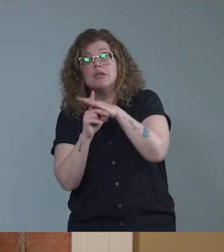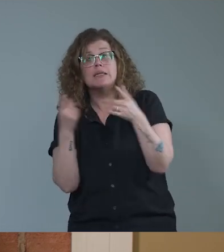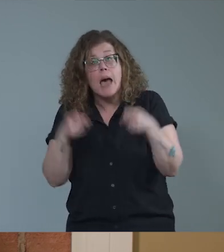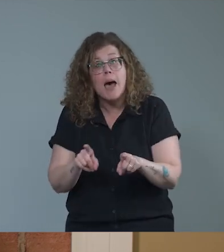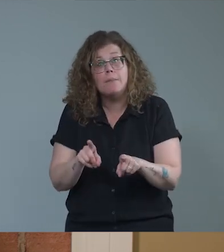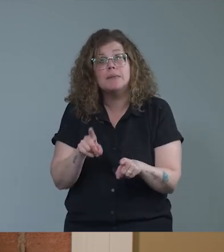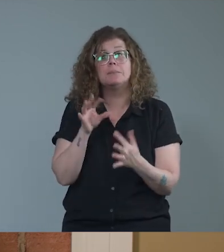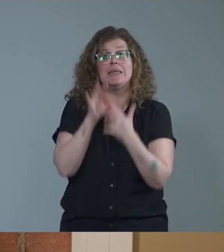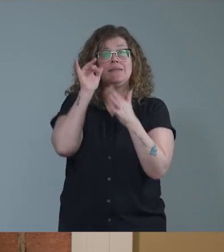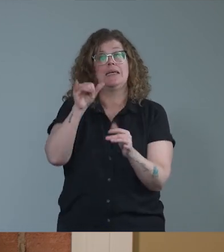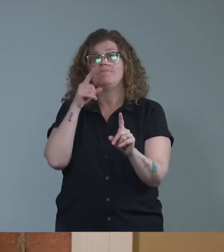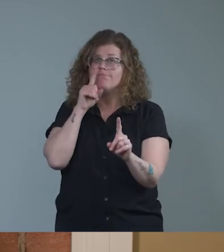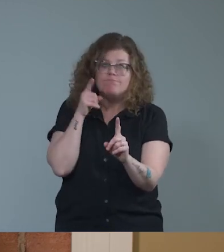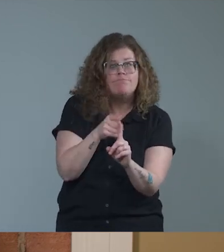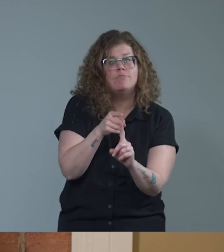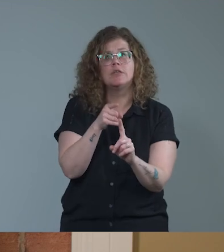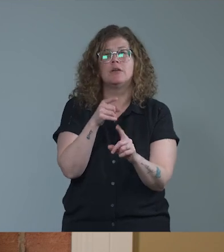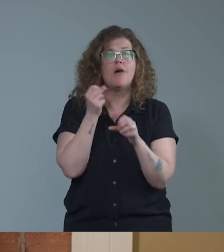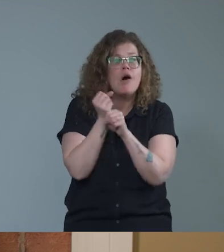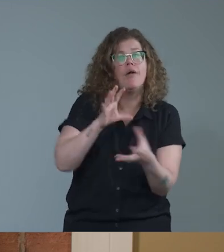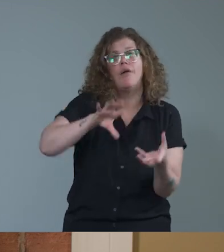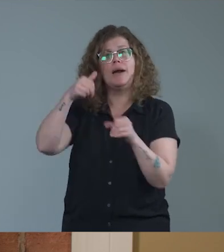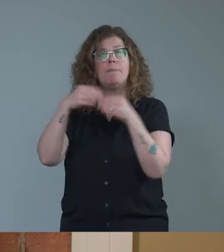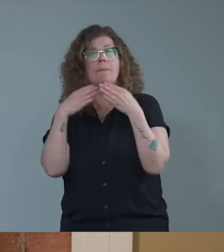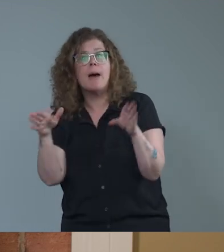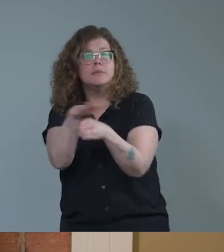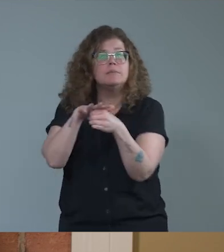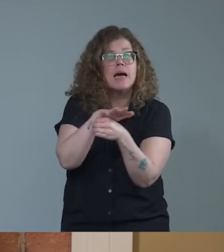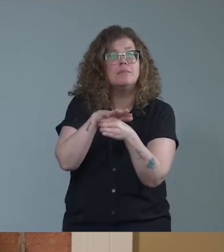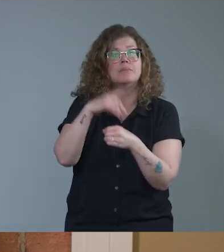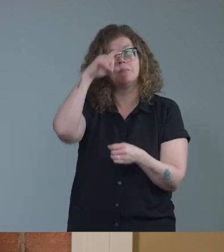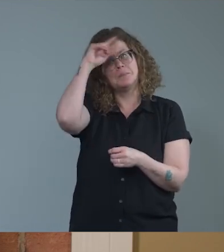and that's why you have to bring in a prime contractor, because they know what they are. They can follow all those rules,